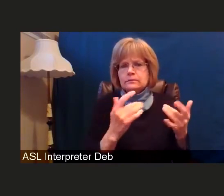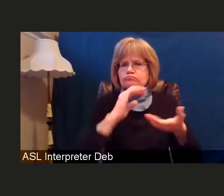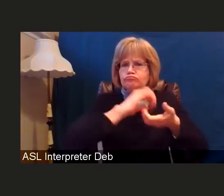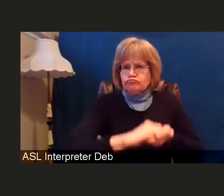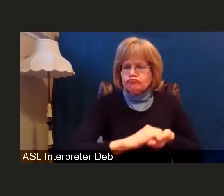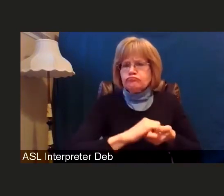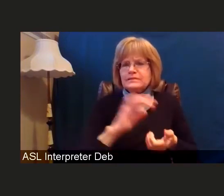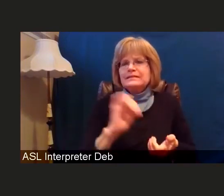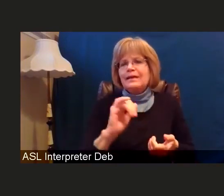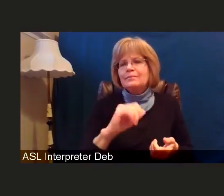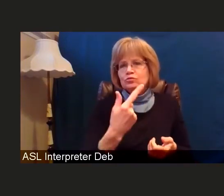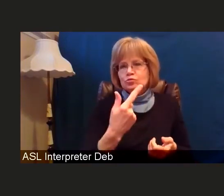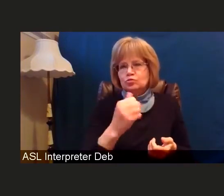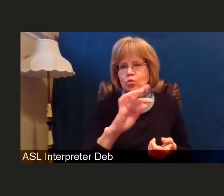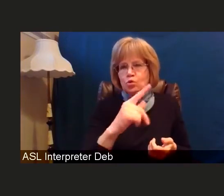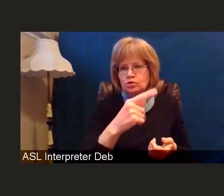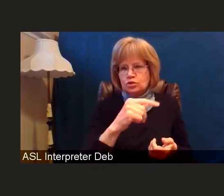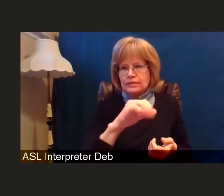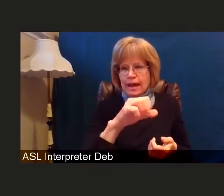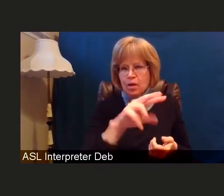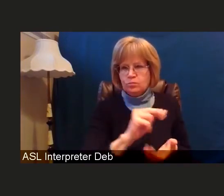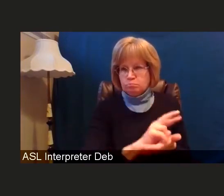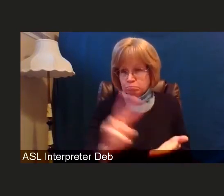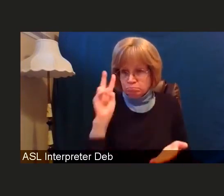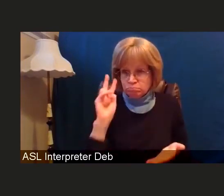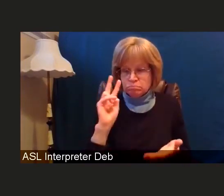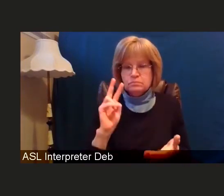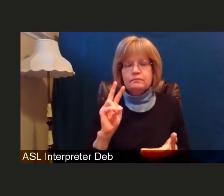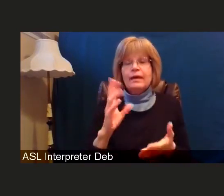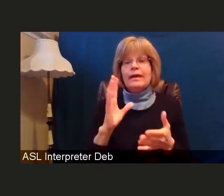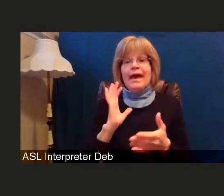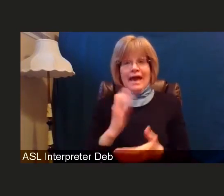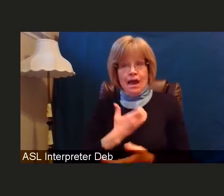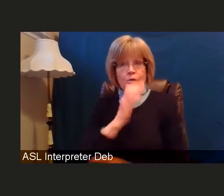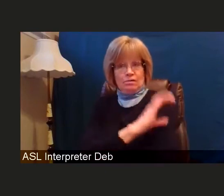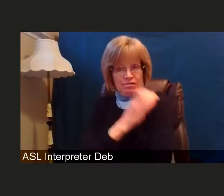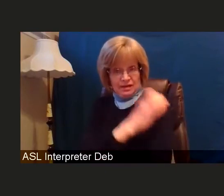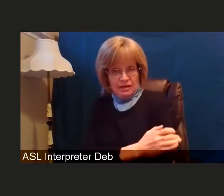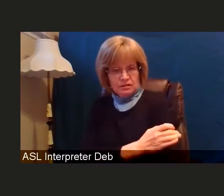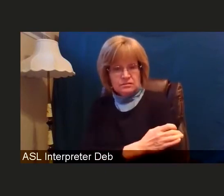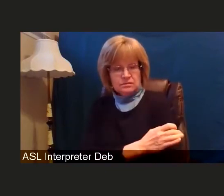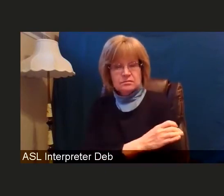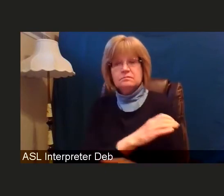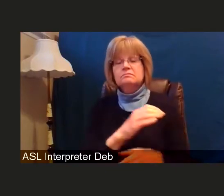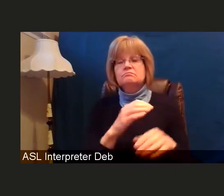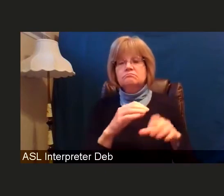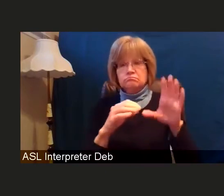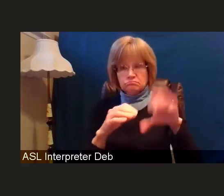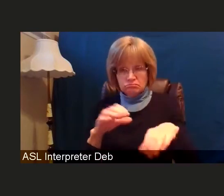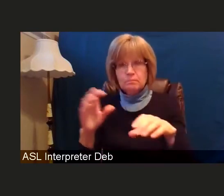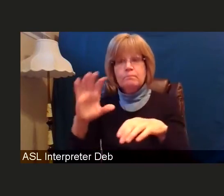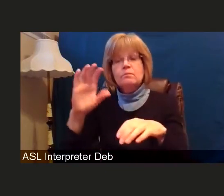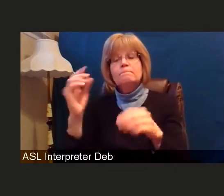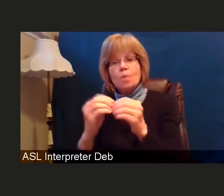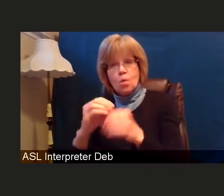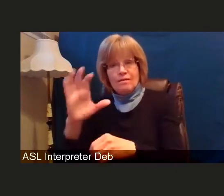I'll talk about that in a minute, to our own clinics, potential of even more clinics, other community sites,